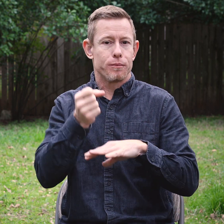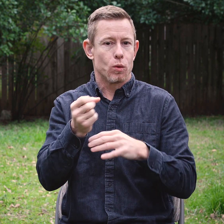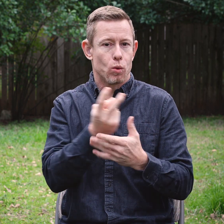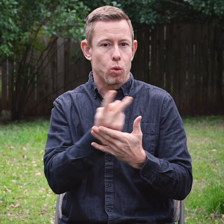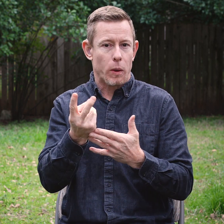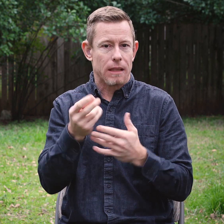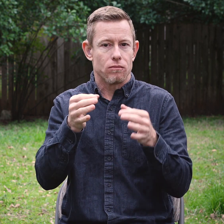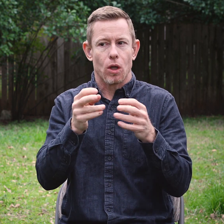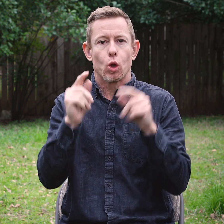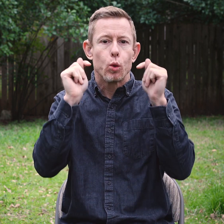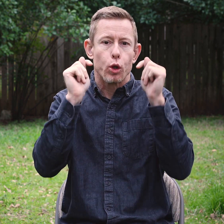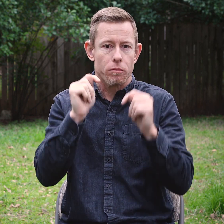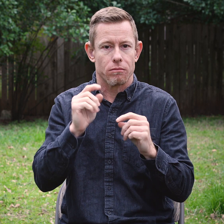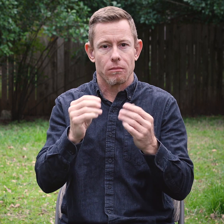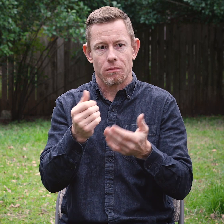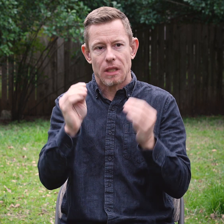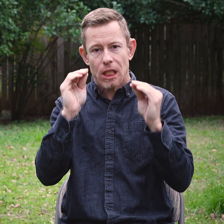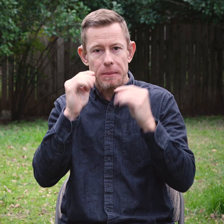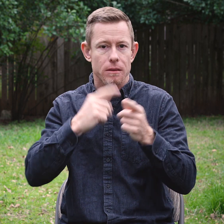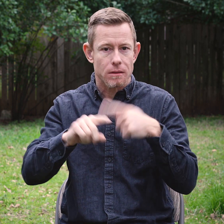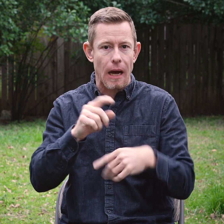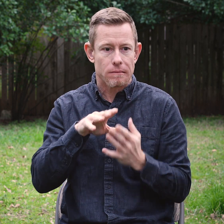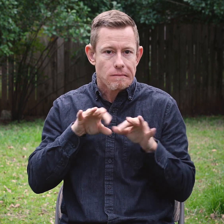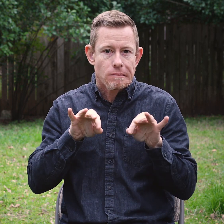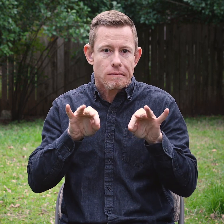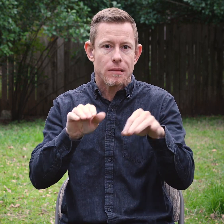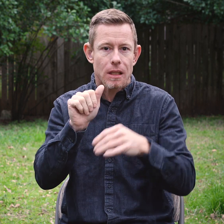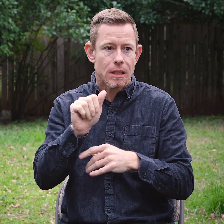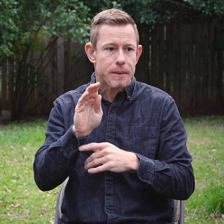Mom placed me in a two-week ASL class so that I could begin acquiring sign language.